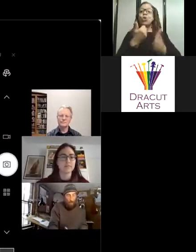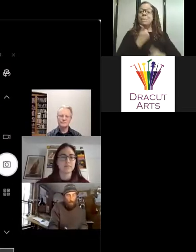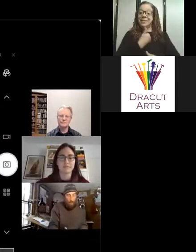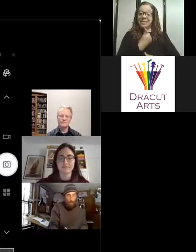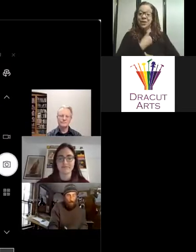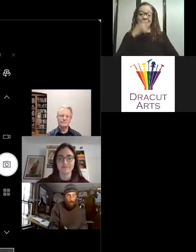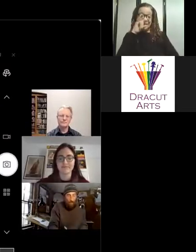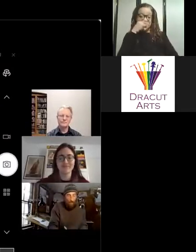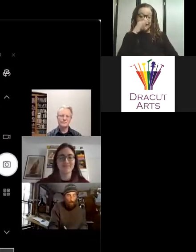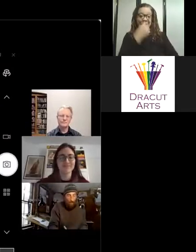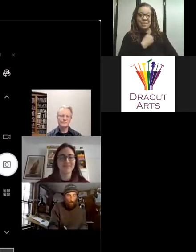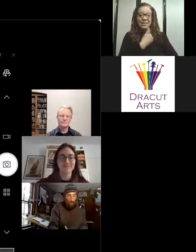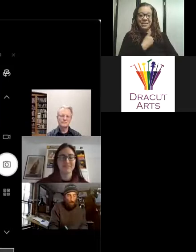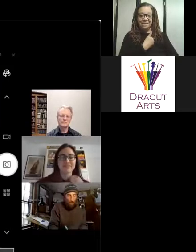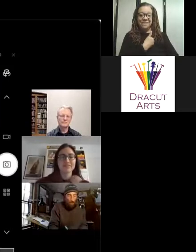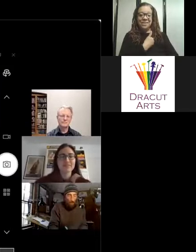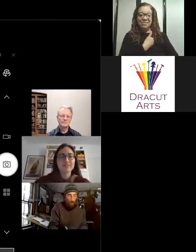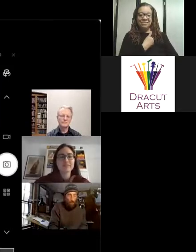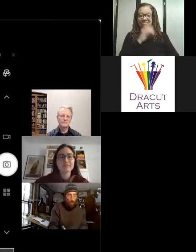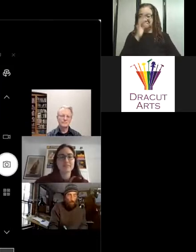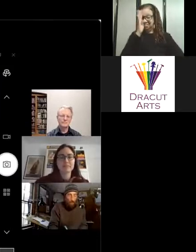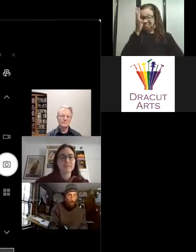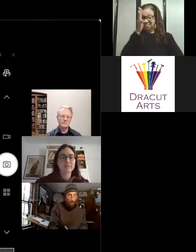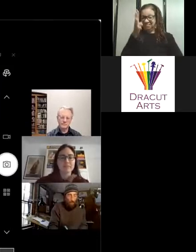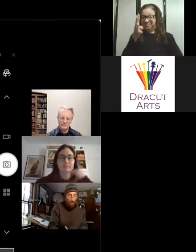so let's see if I can create a little kid. I'm going to do just a quick stick figure,